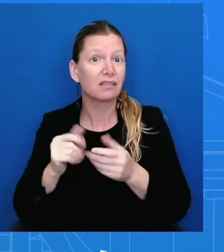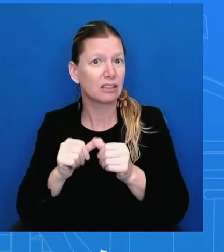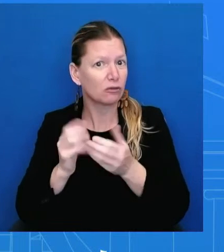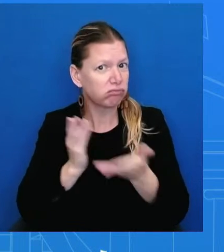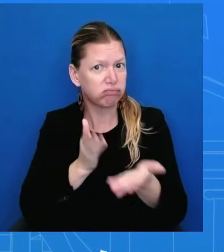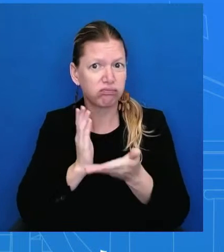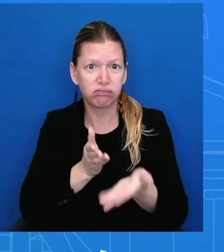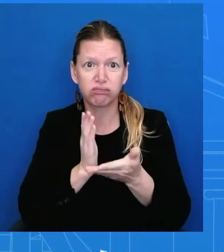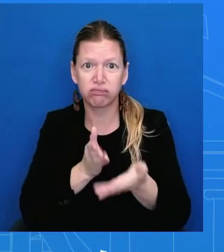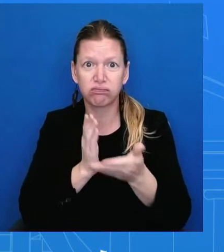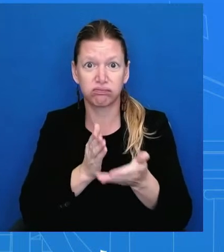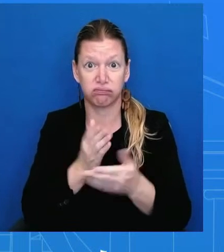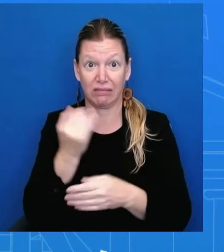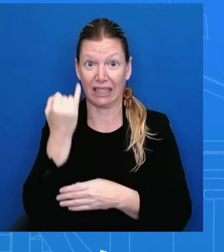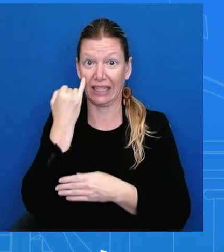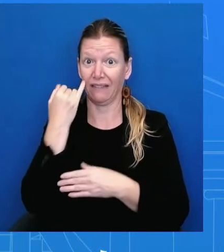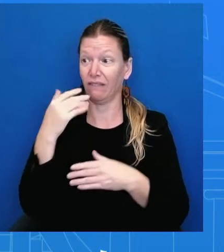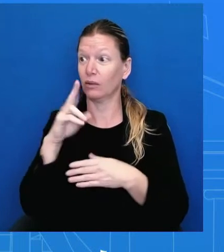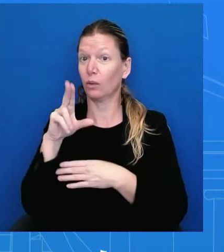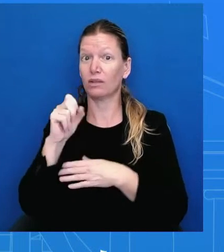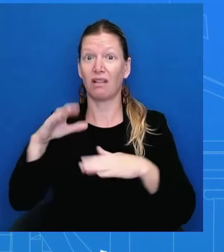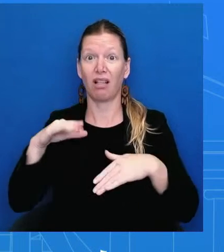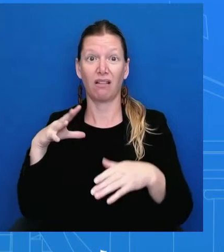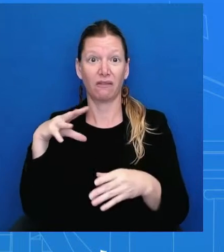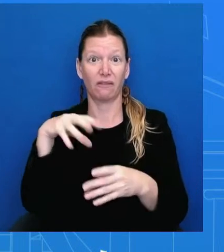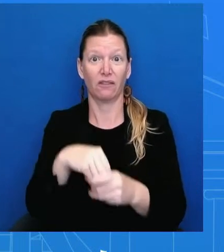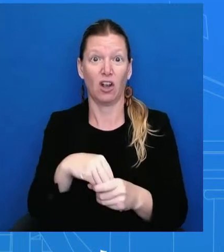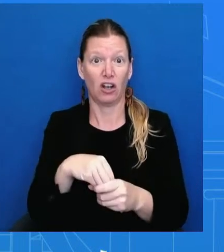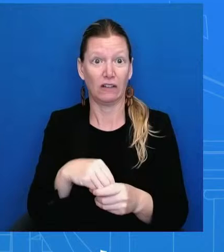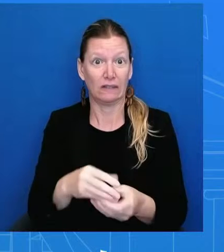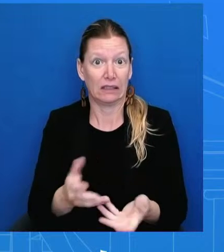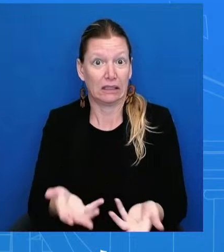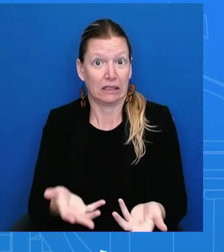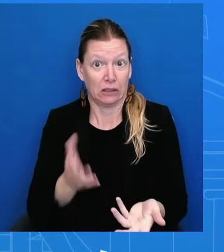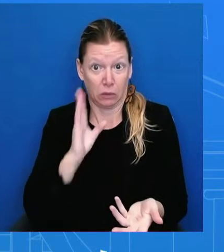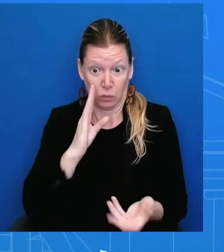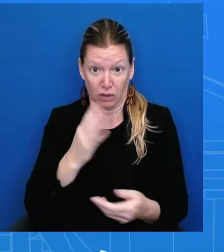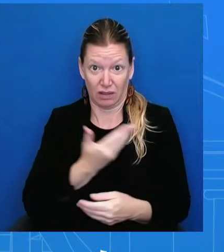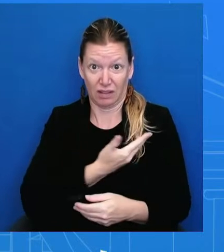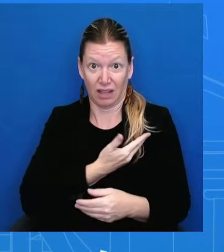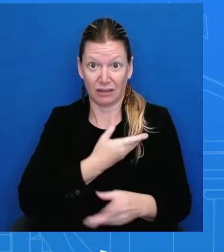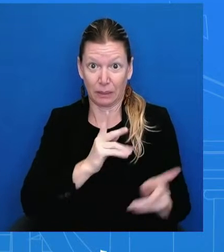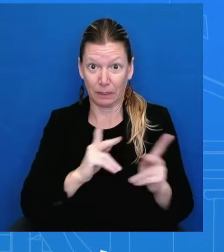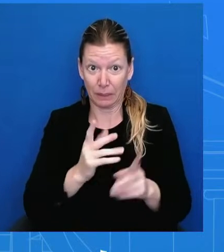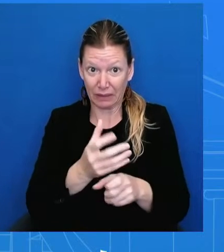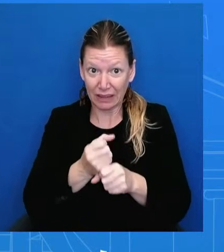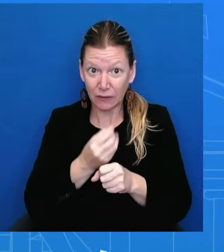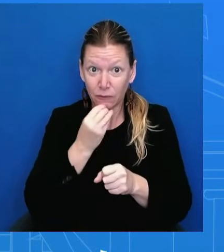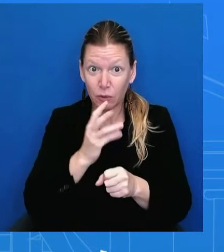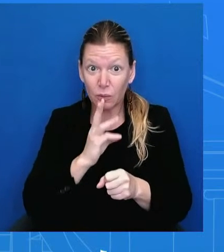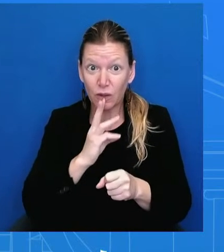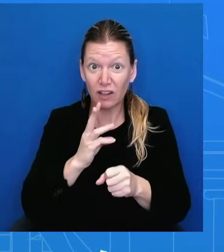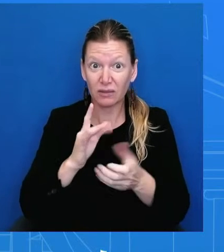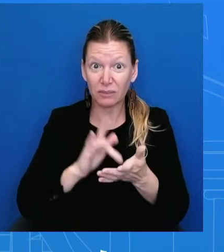And the Israelis have taken some steps to be more precise, more discriminant, and more careful in their operations. Is it enough? No.